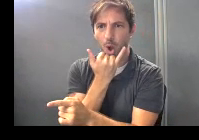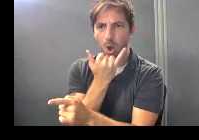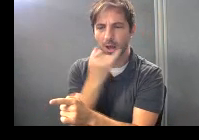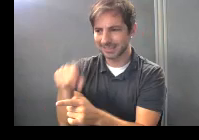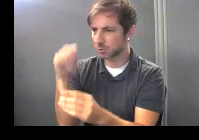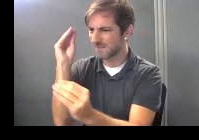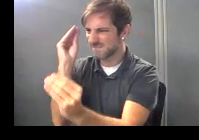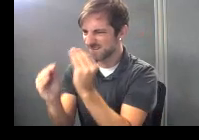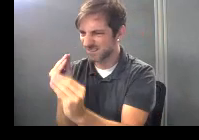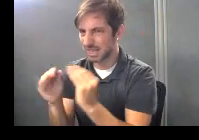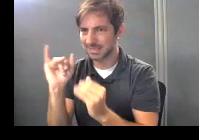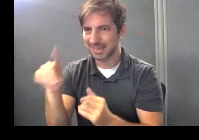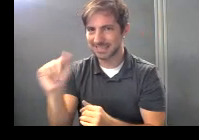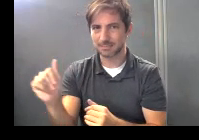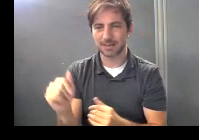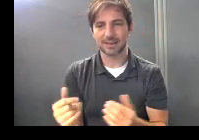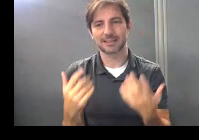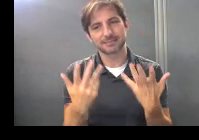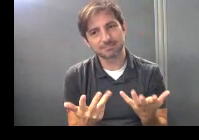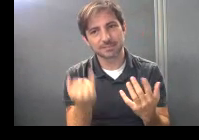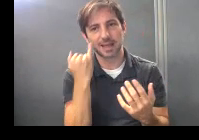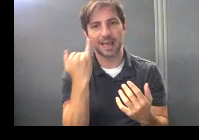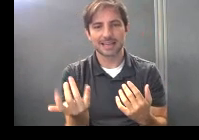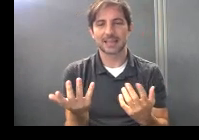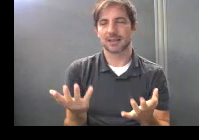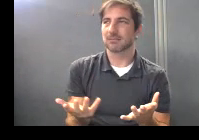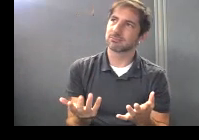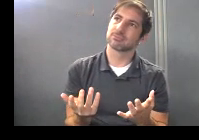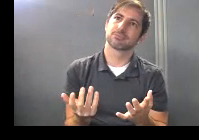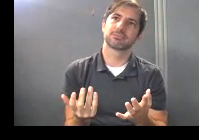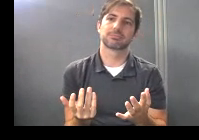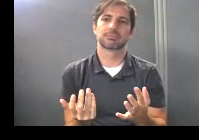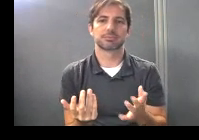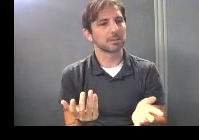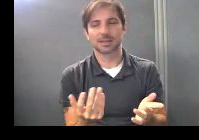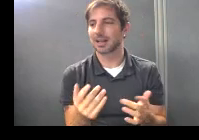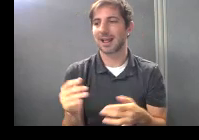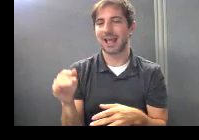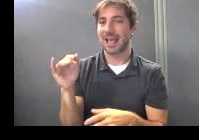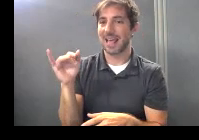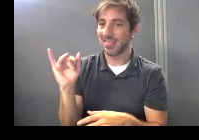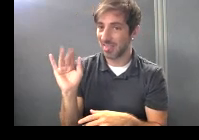THIS IDEA IS THAT THE PROBLEMS THAT PEOPLE ENCOUNTER IS ROOTED IN THE DISABILITY AND